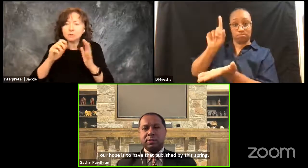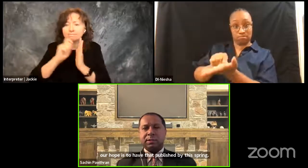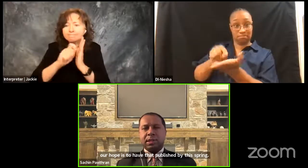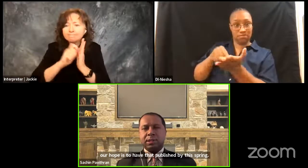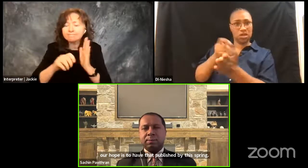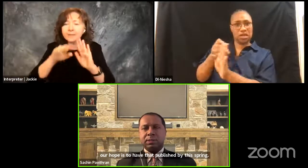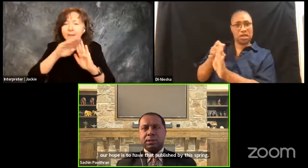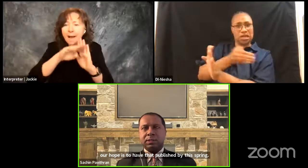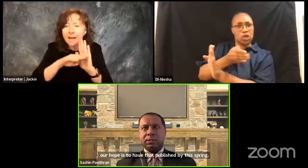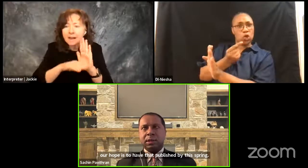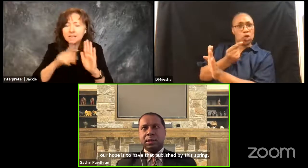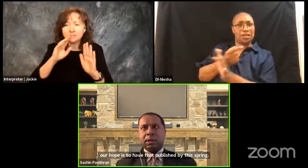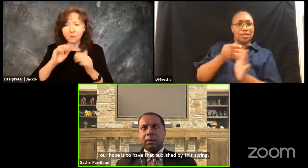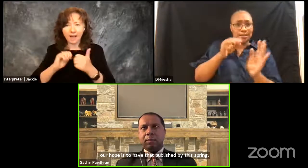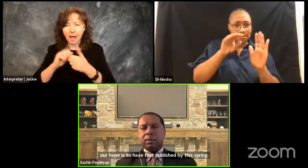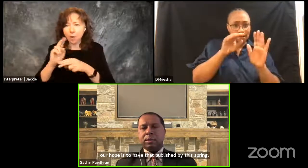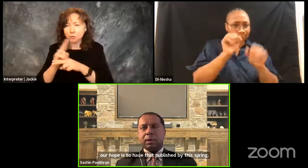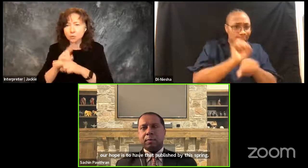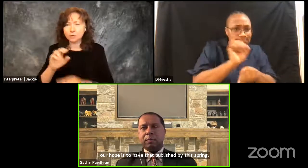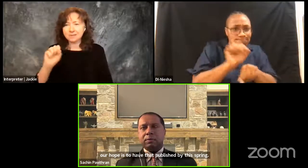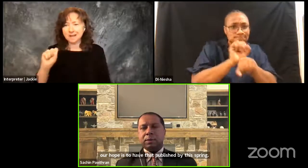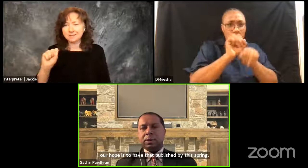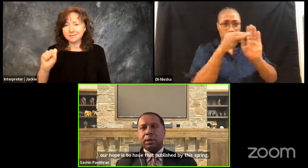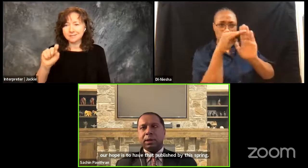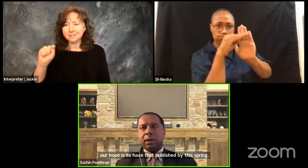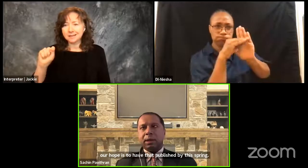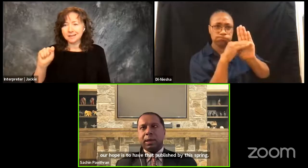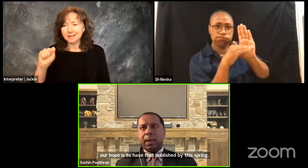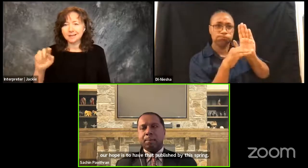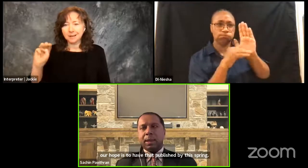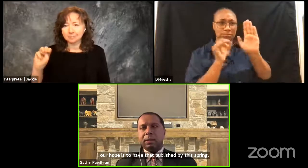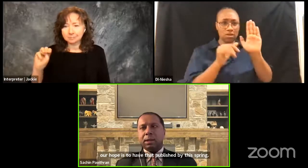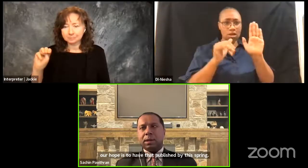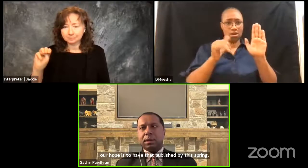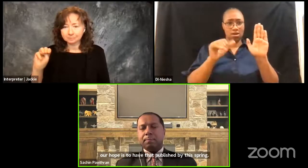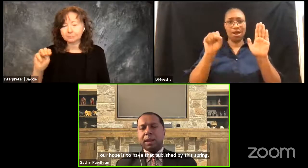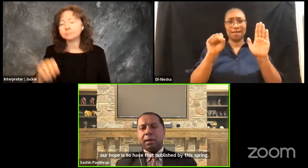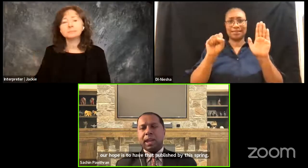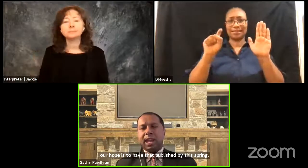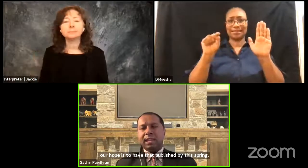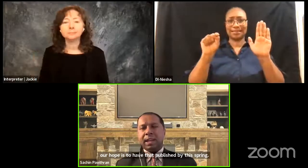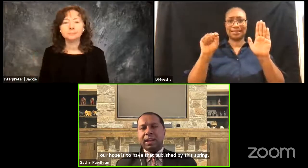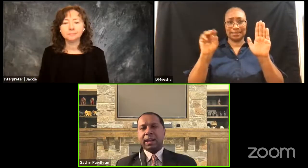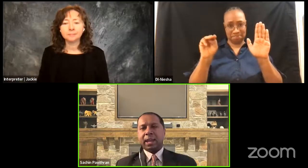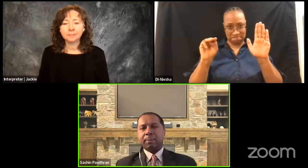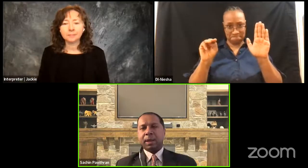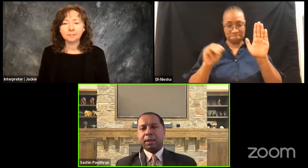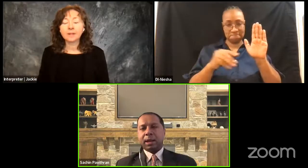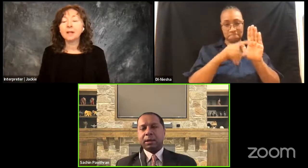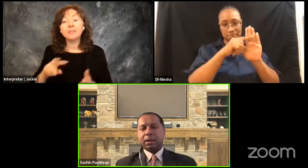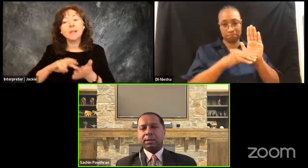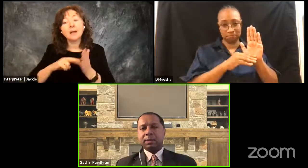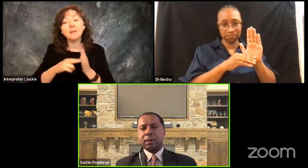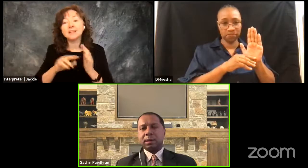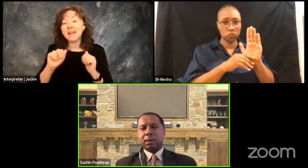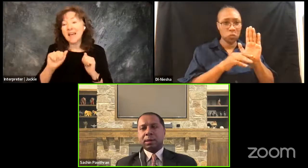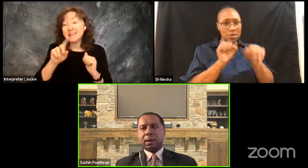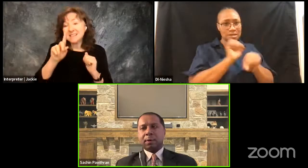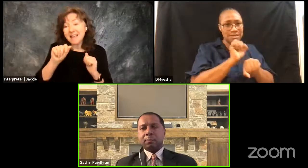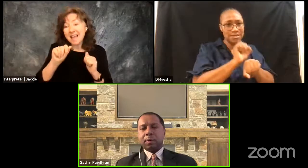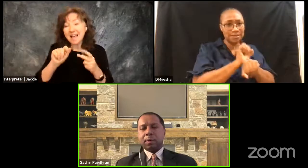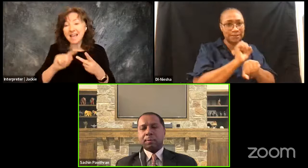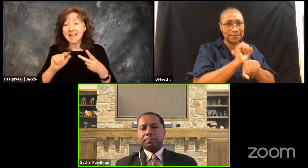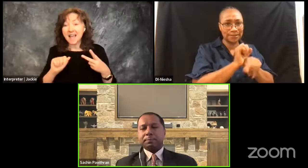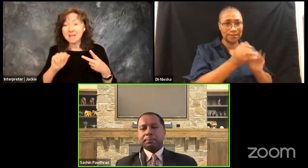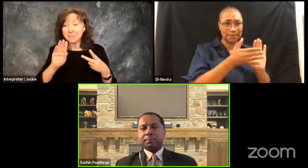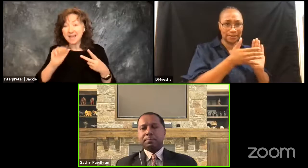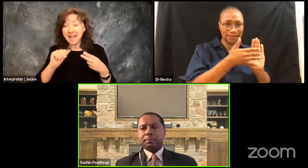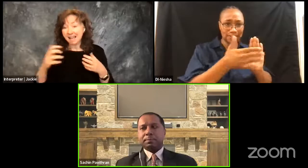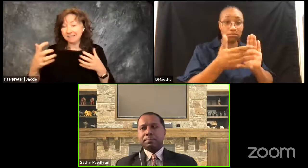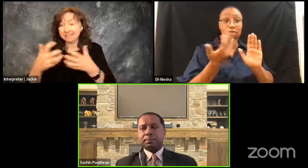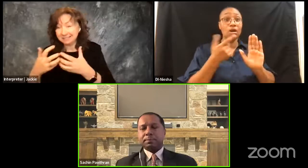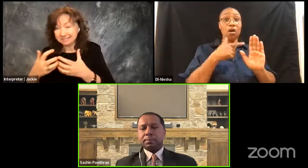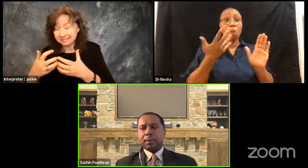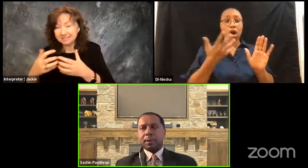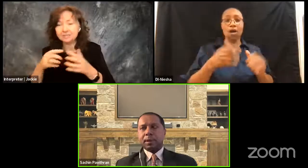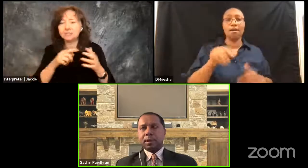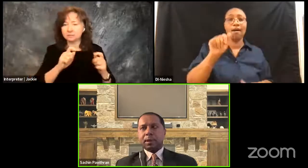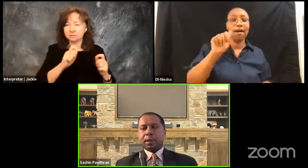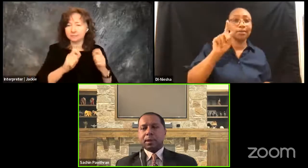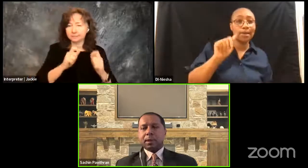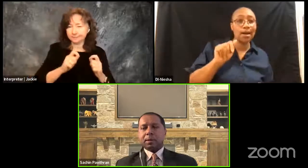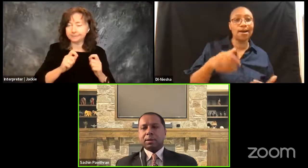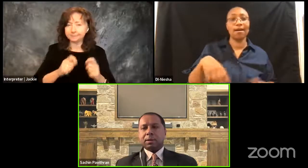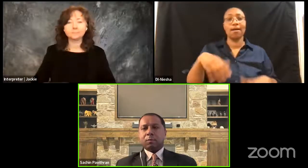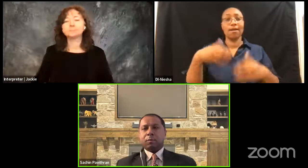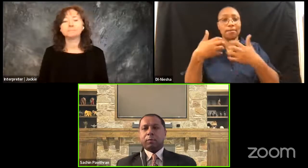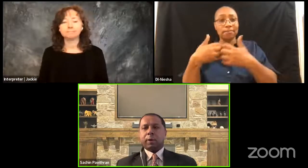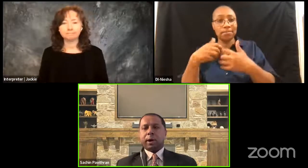transaction machines which will amend our ADA and ABA guidelines.